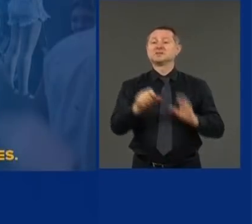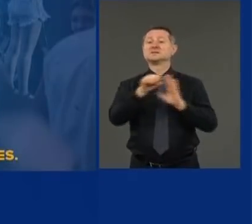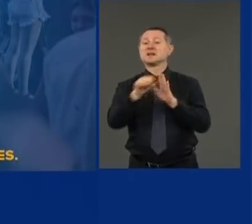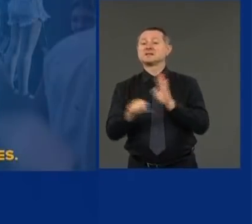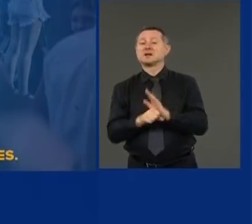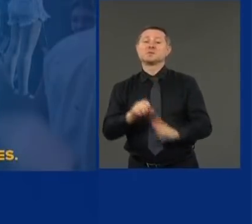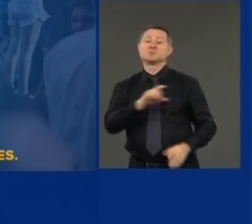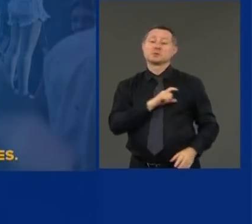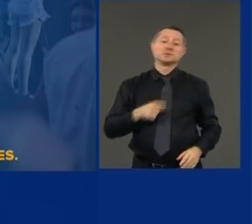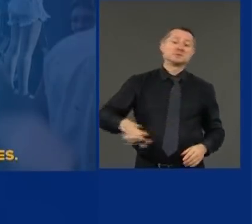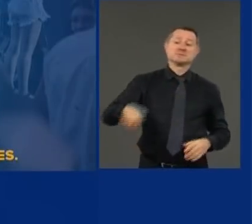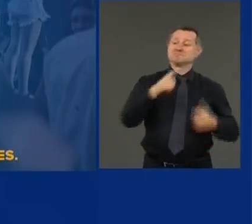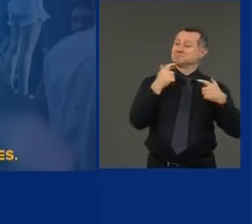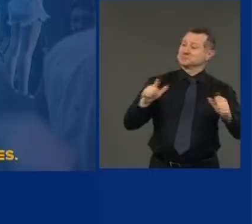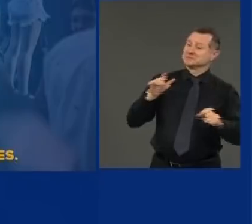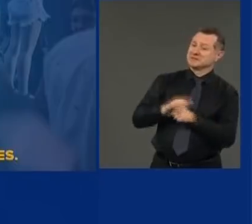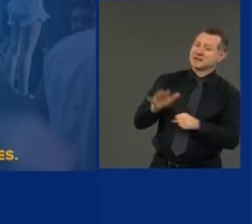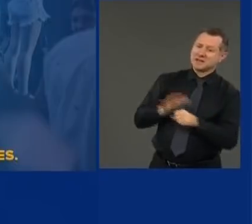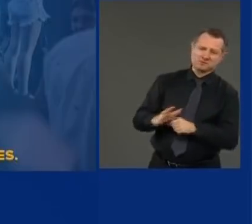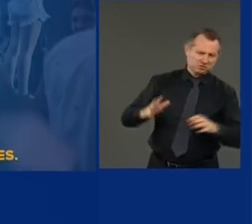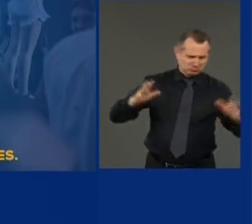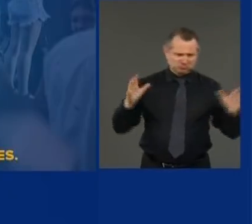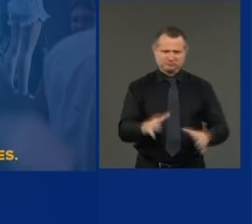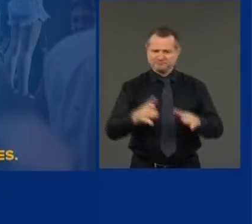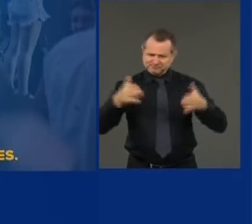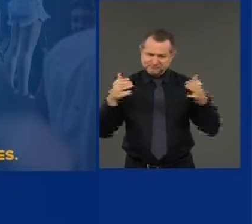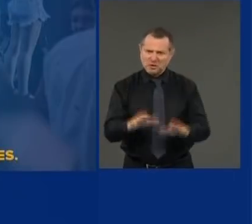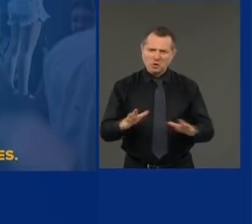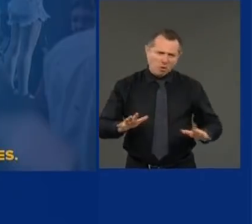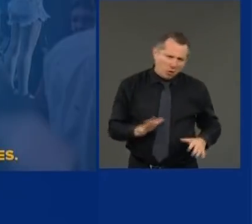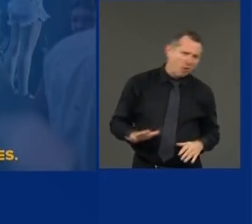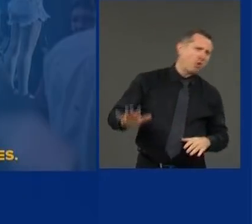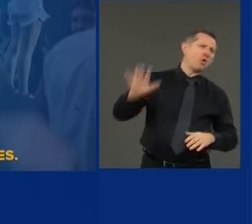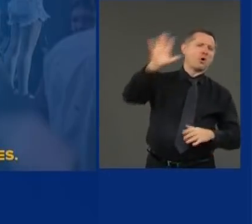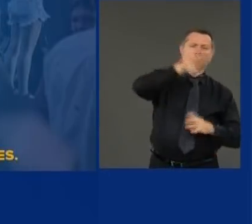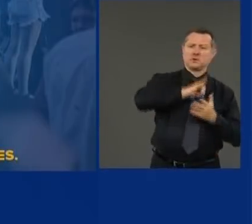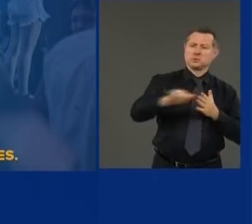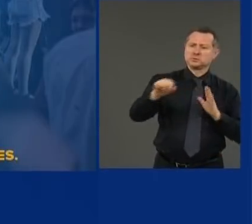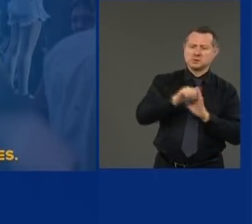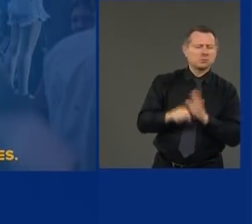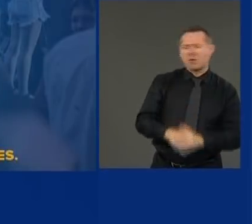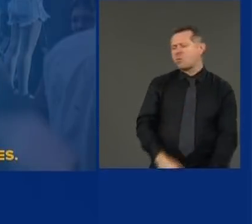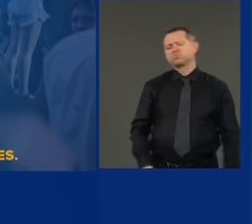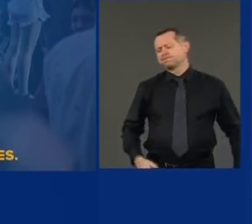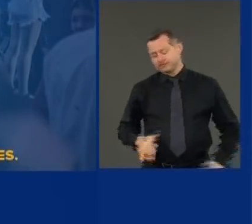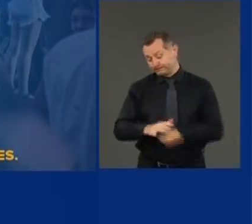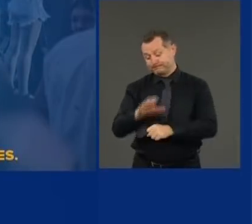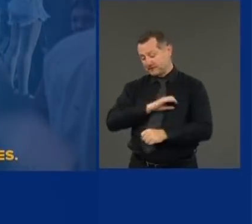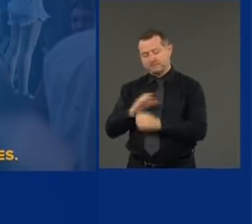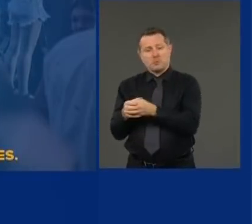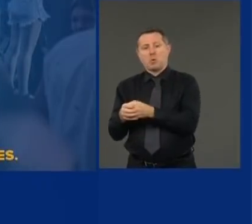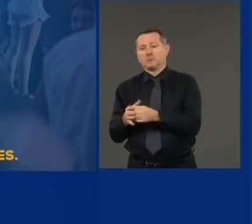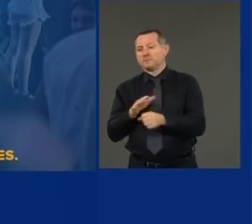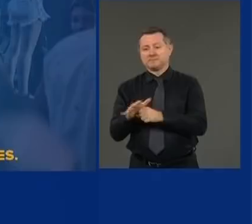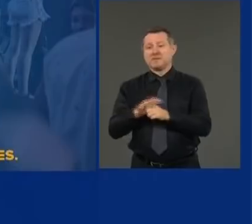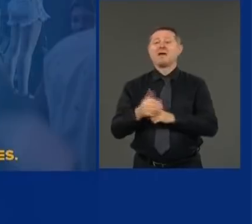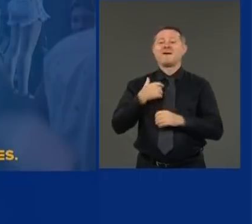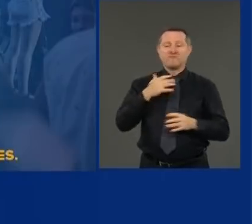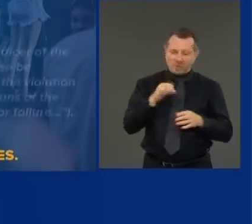LAW. WE DO NOT HAVE A STATE POLICE DEPARTMENT THAT IS LARGE ENOUGH